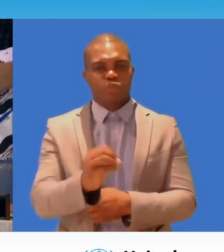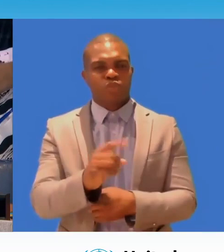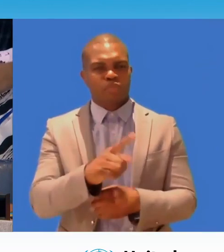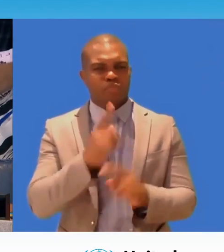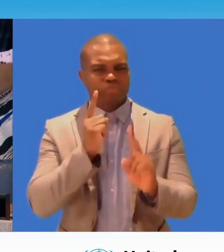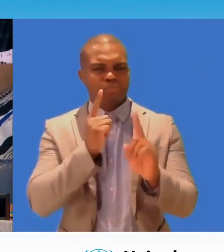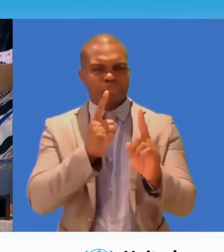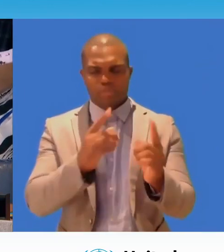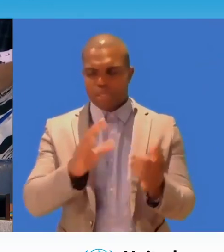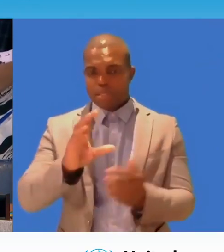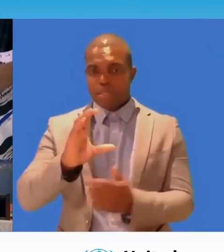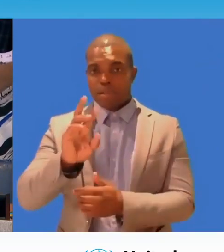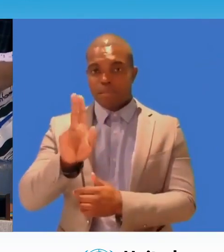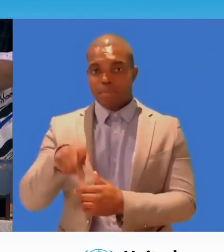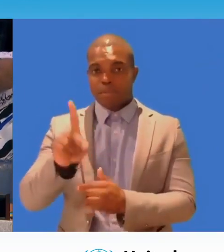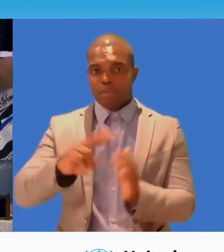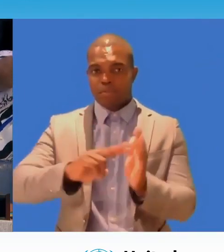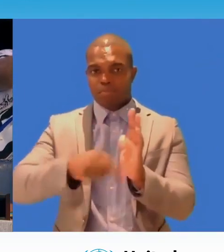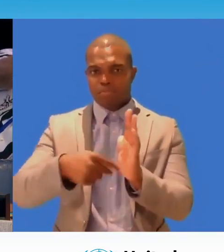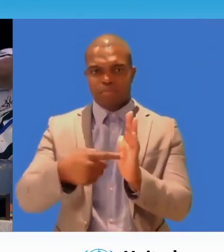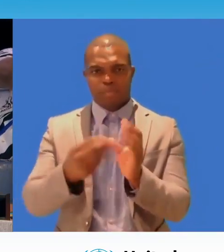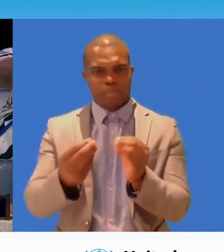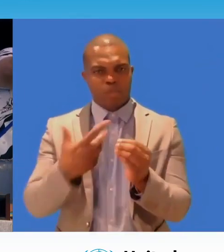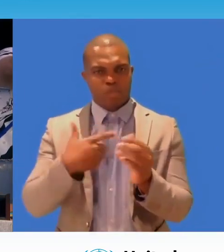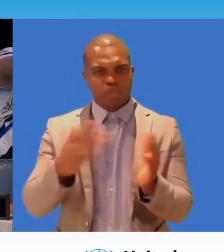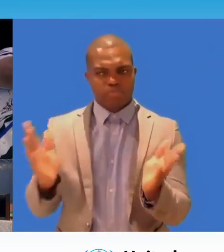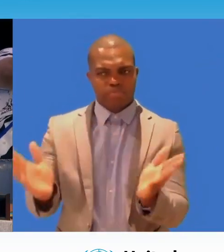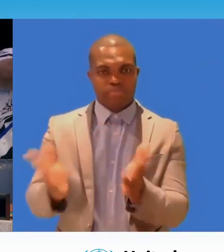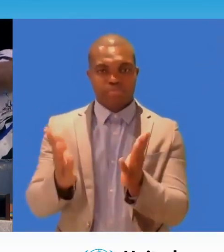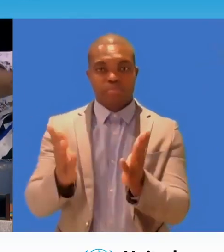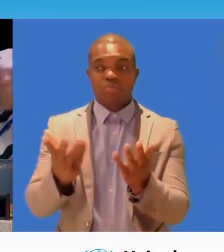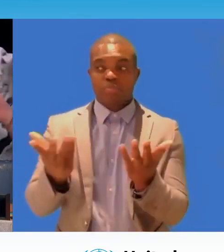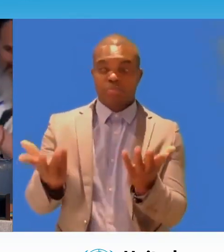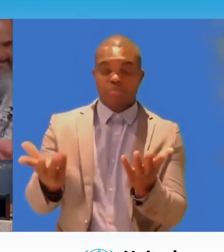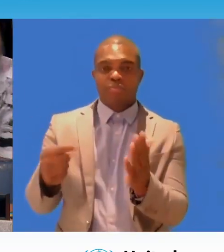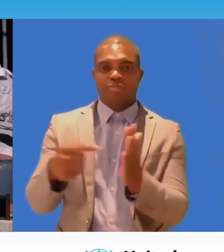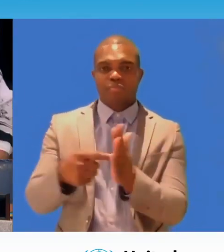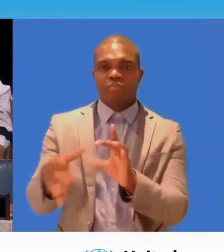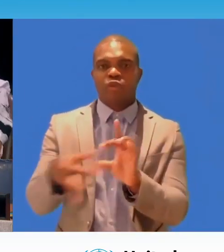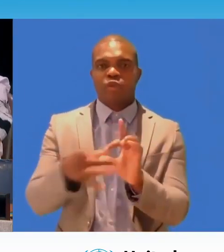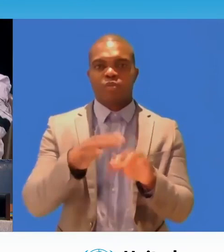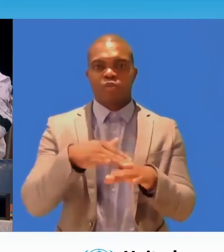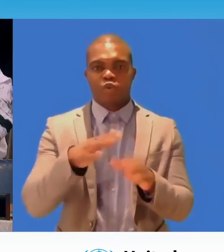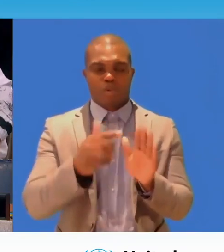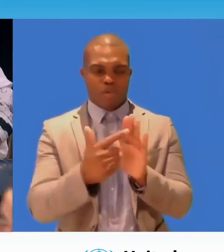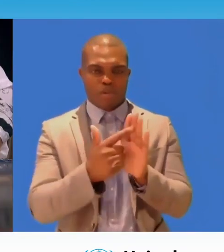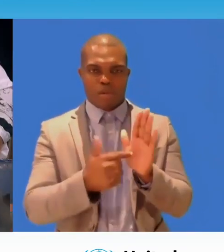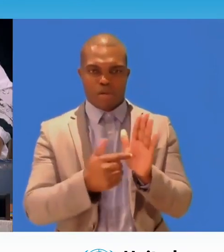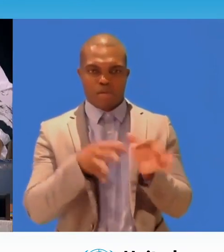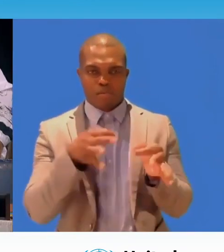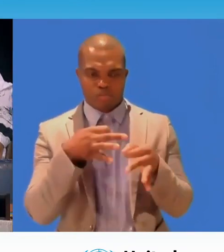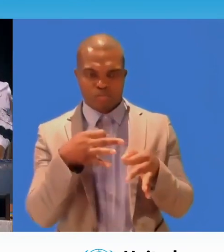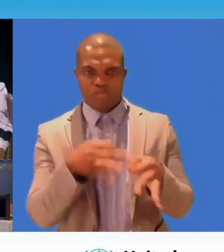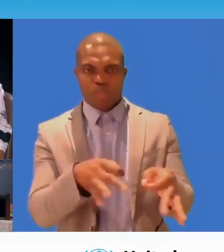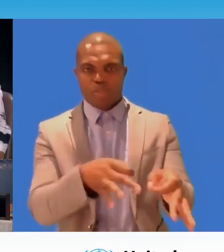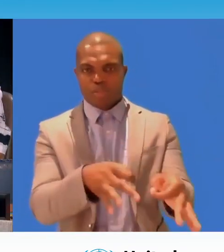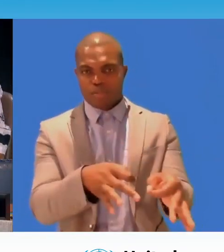be enforceable and it is validity Miss to make sure that persons with disabilities can exercise